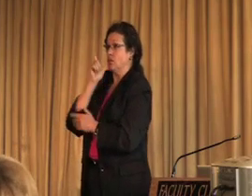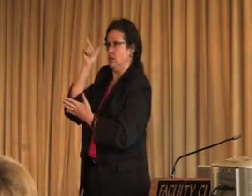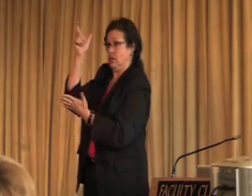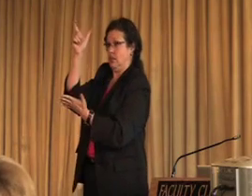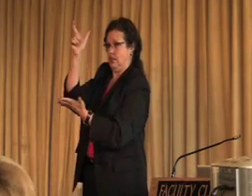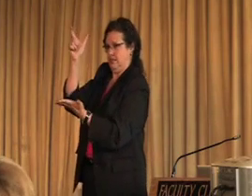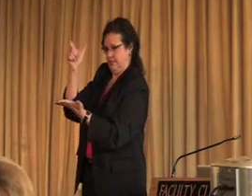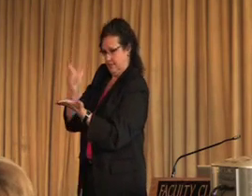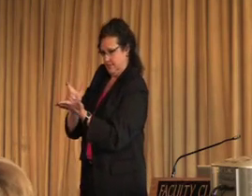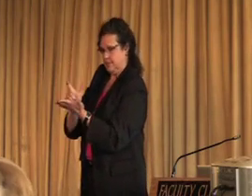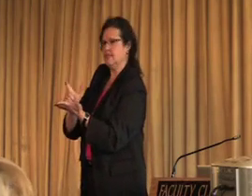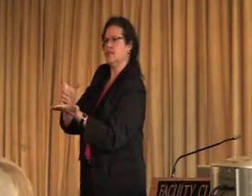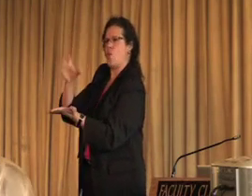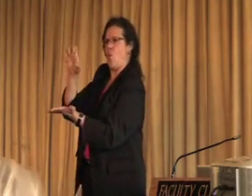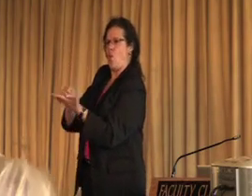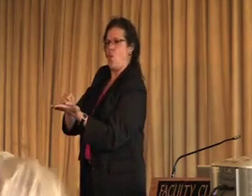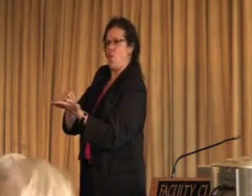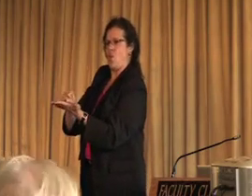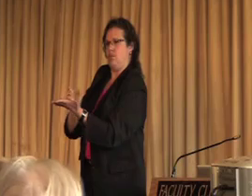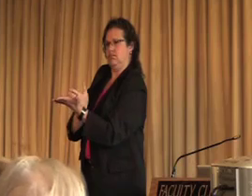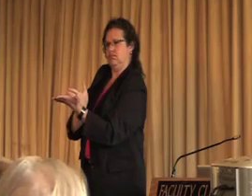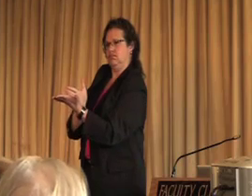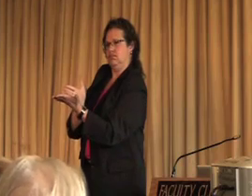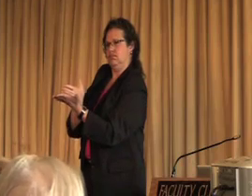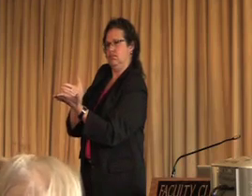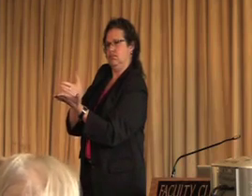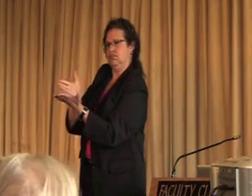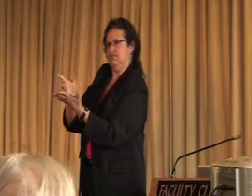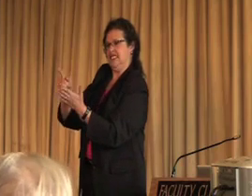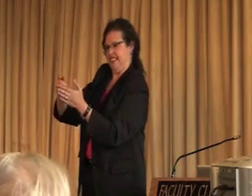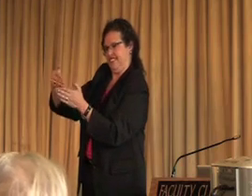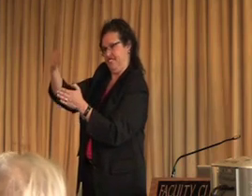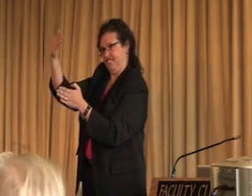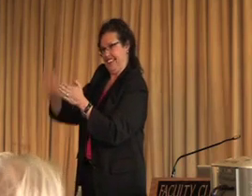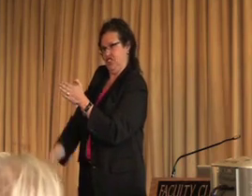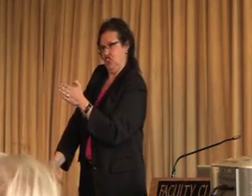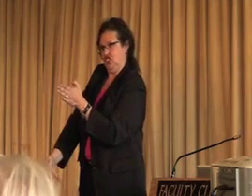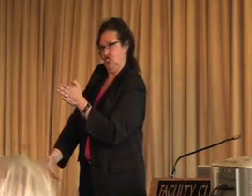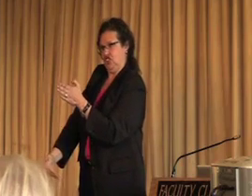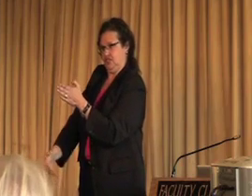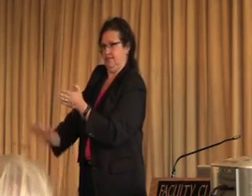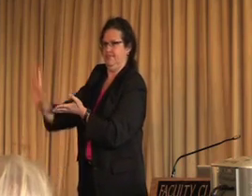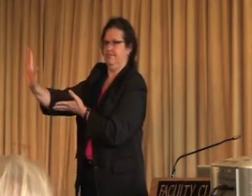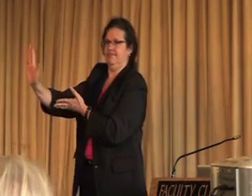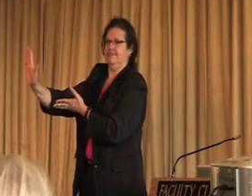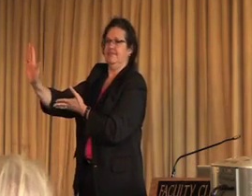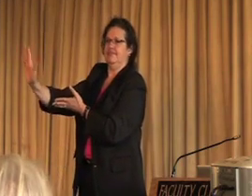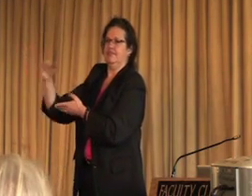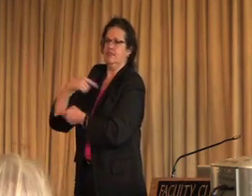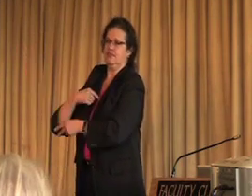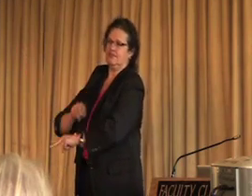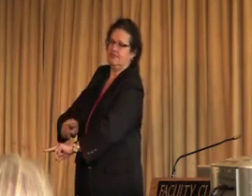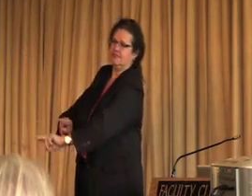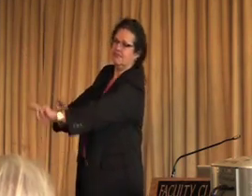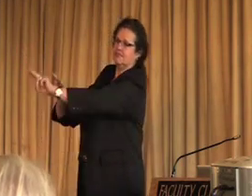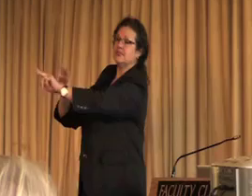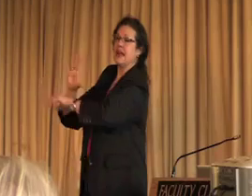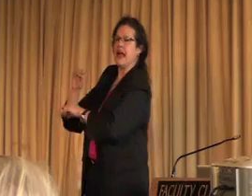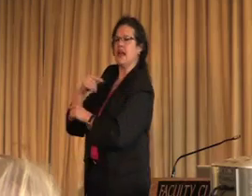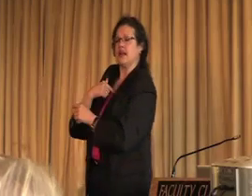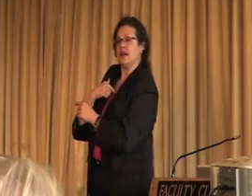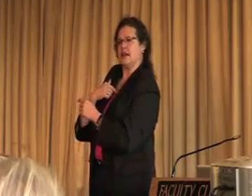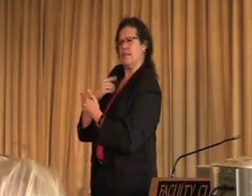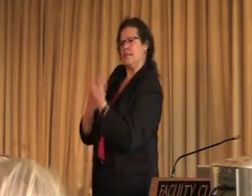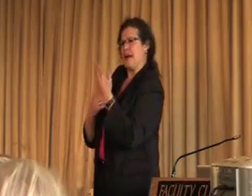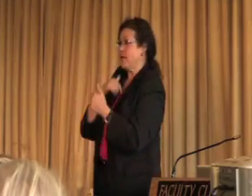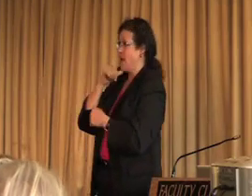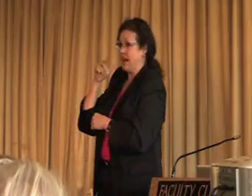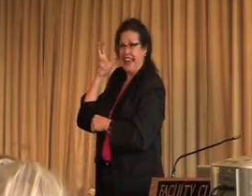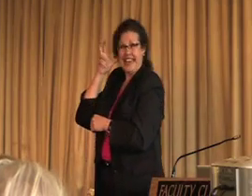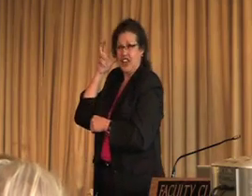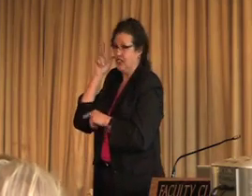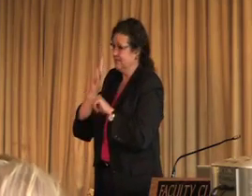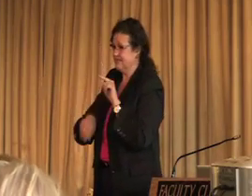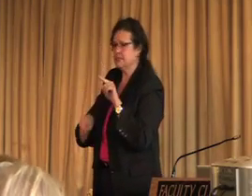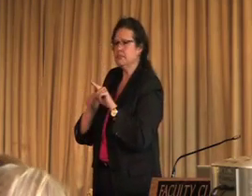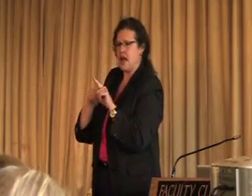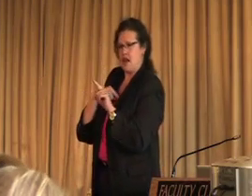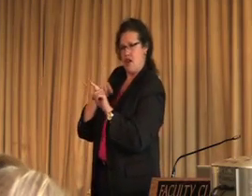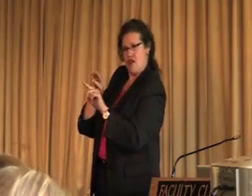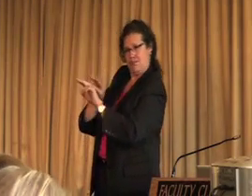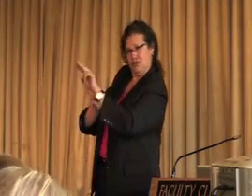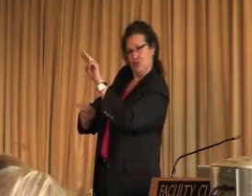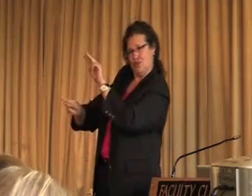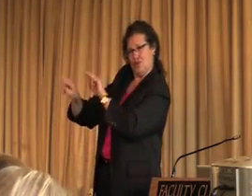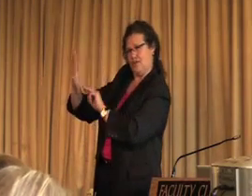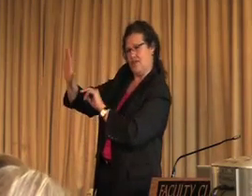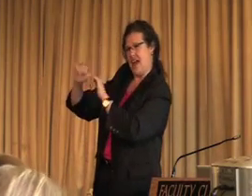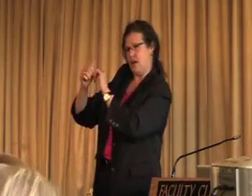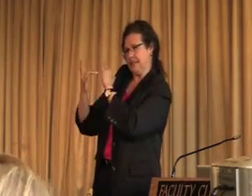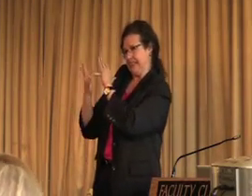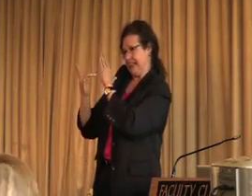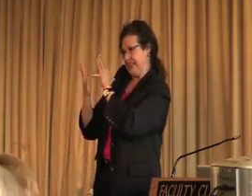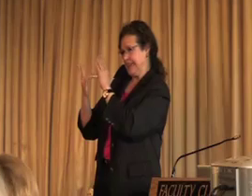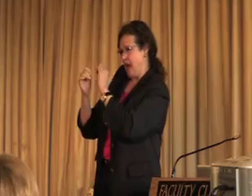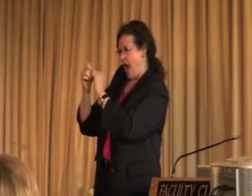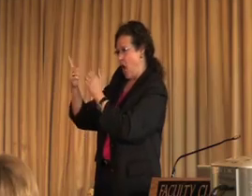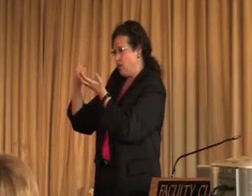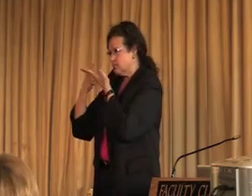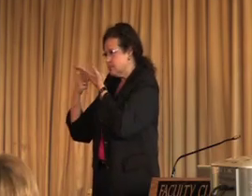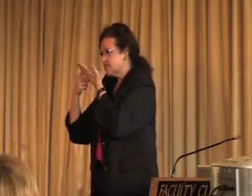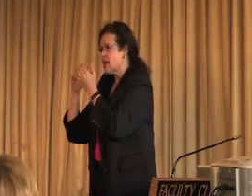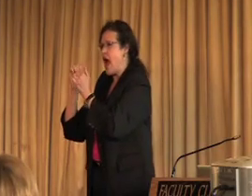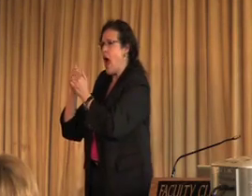man of words. His words become action until they were -- until the action is completed.